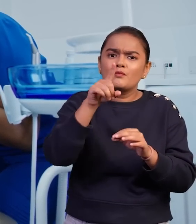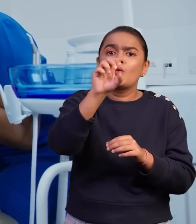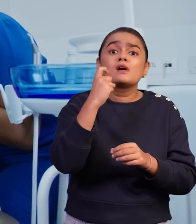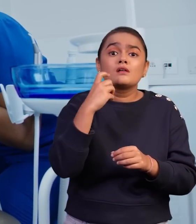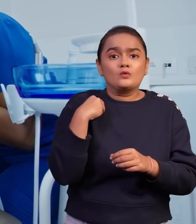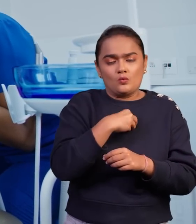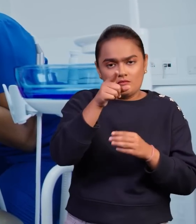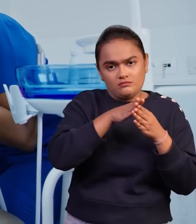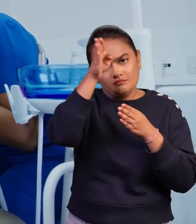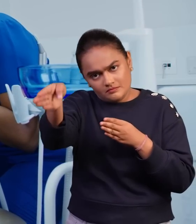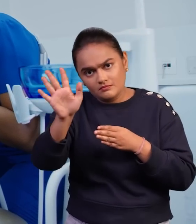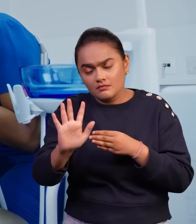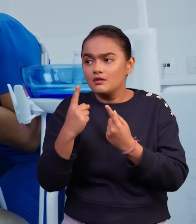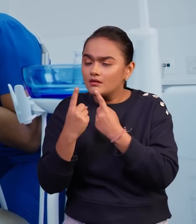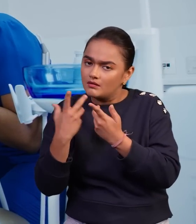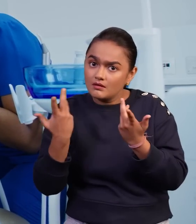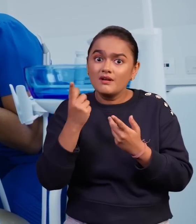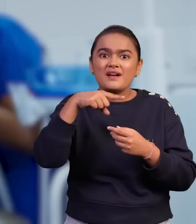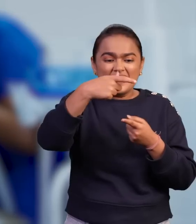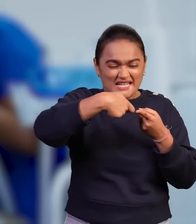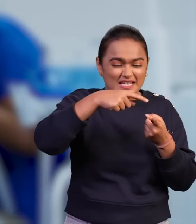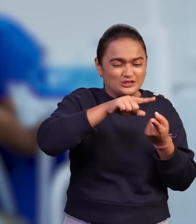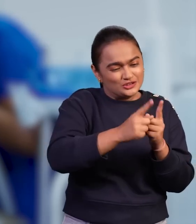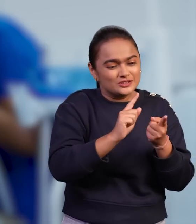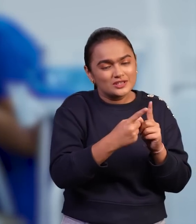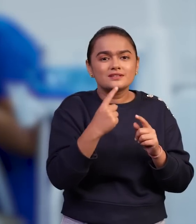Remember, not all sensitivity can be fixed with toothpaste.